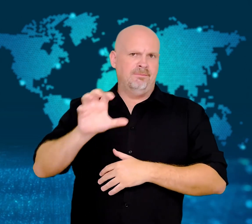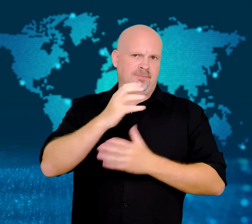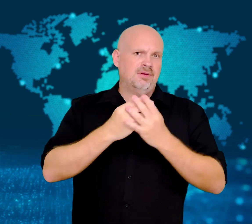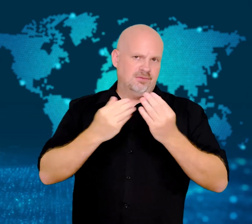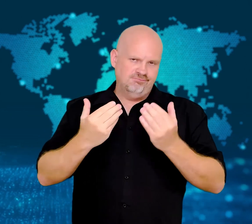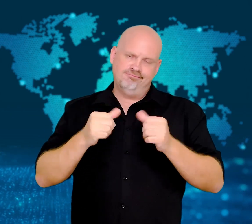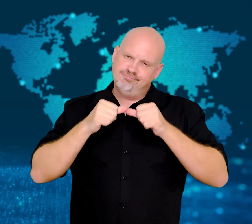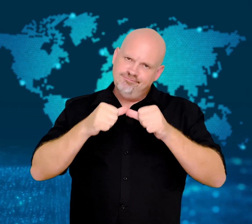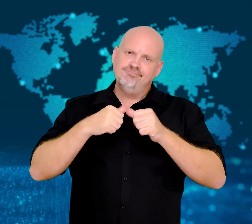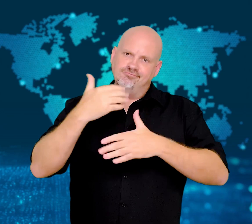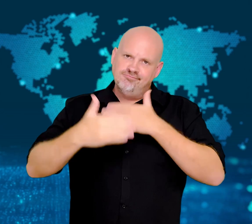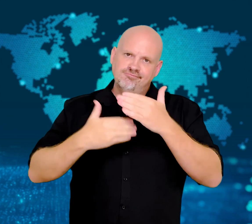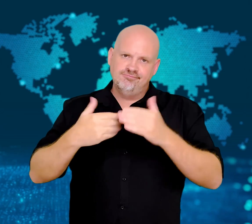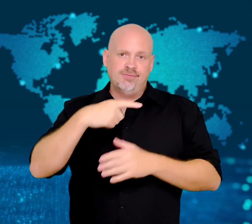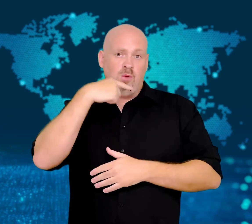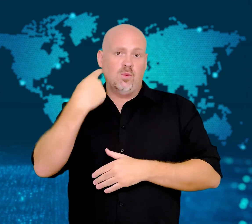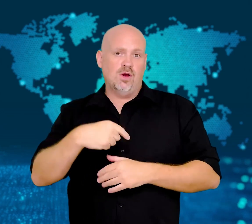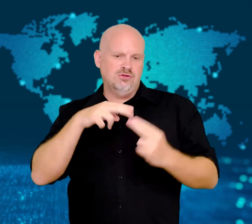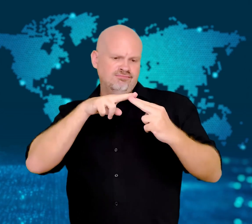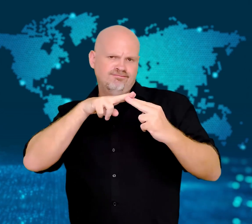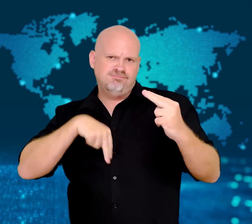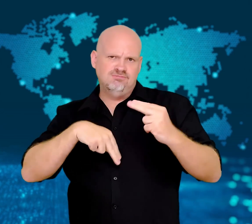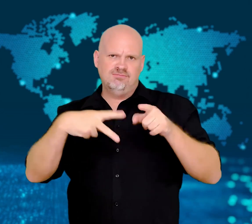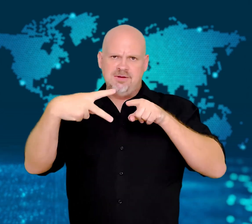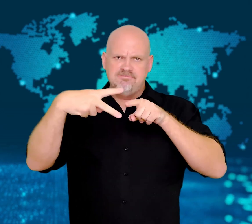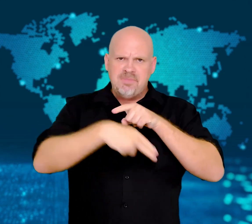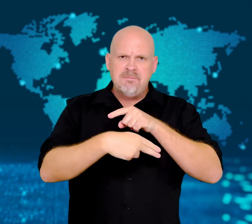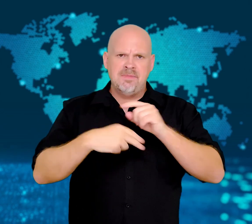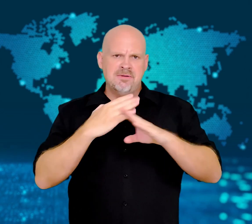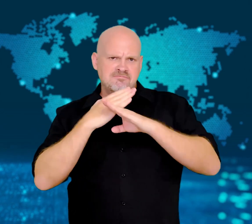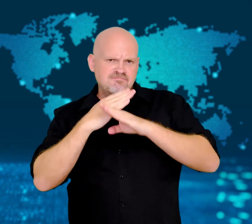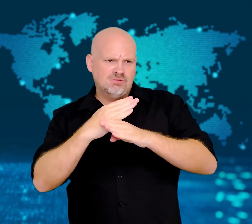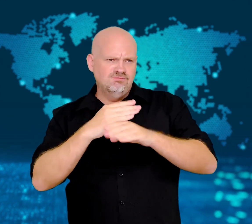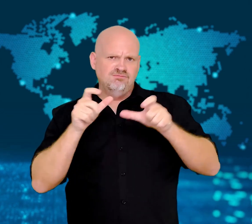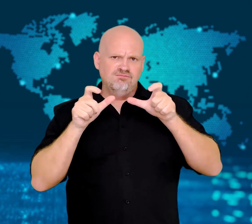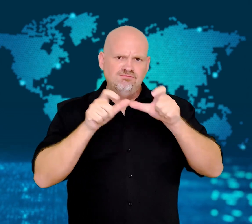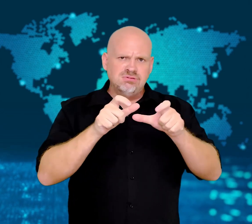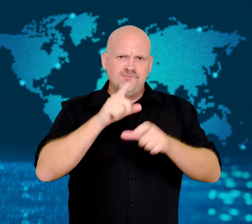European nations continue to sanction Russian oil,